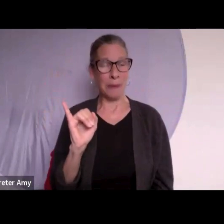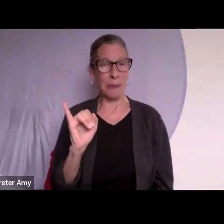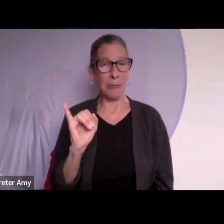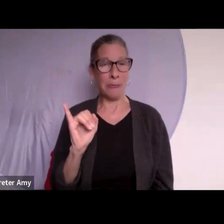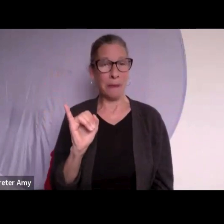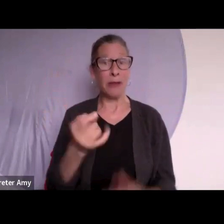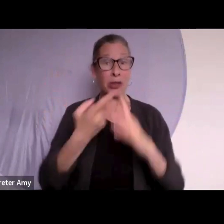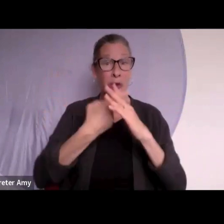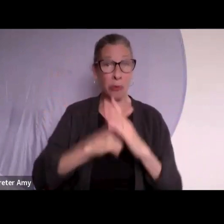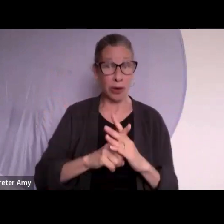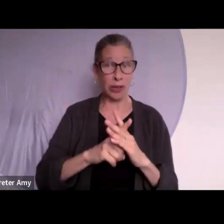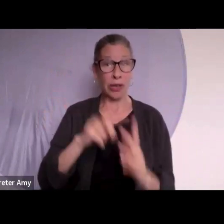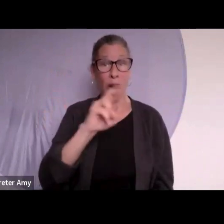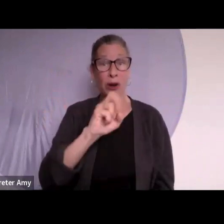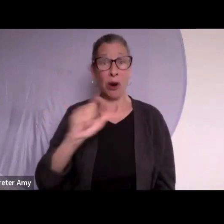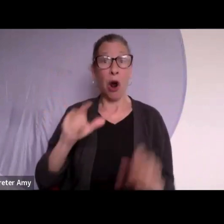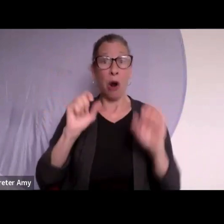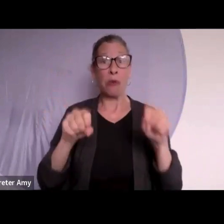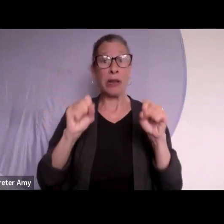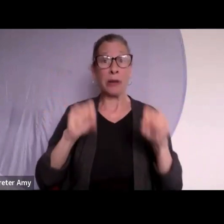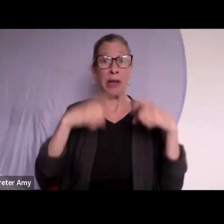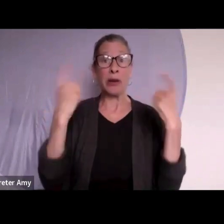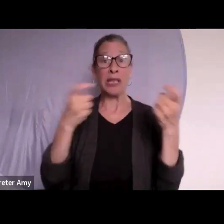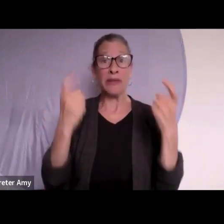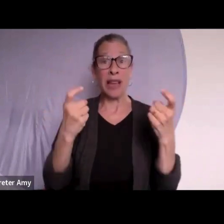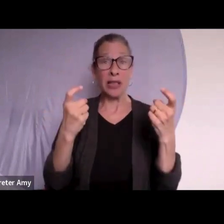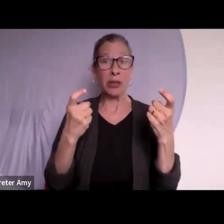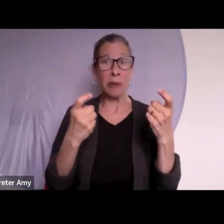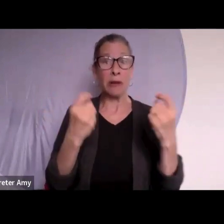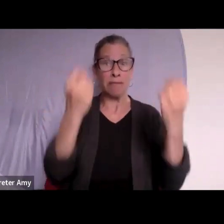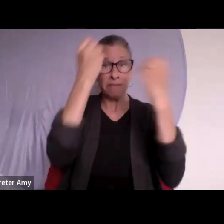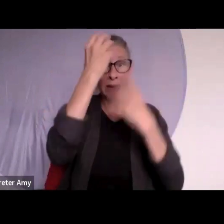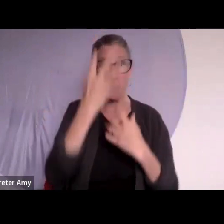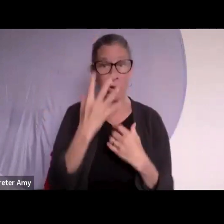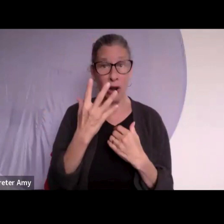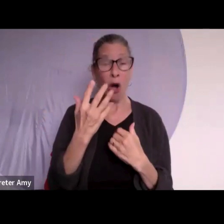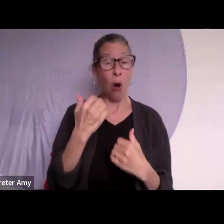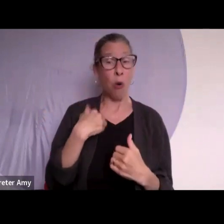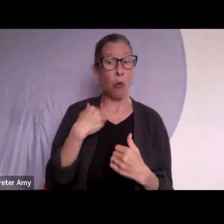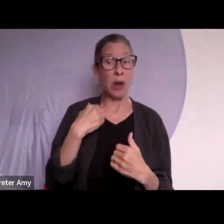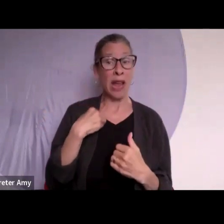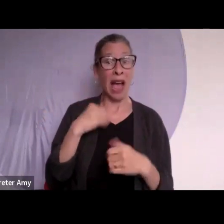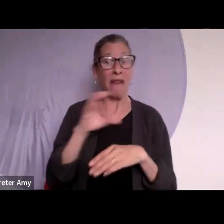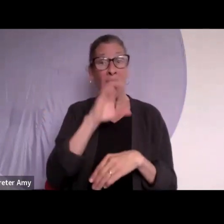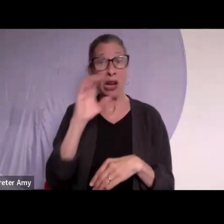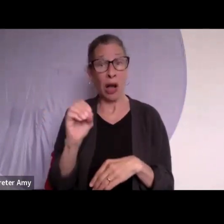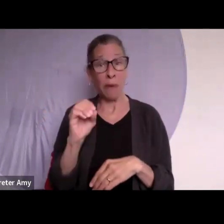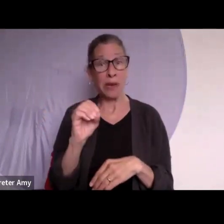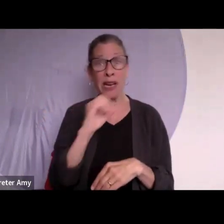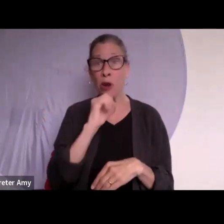reliability spins festival, we have a franchise and I promise we don't take any kickbacks we make it accessible and give give